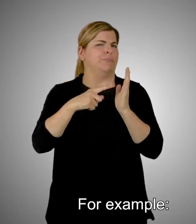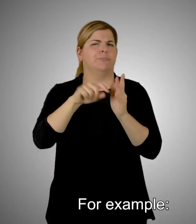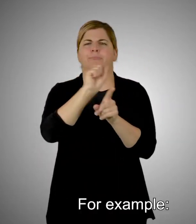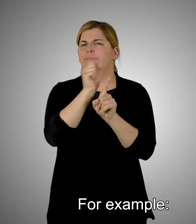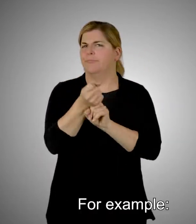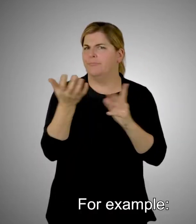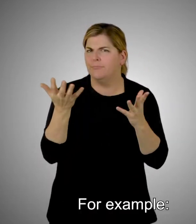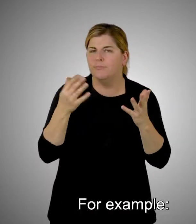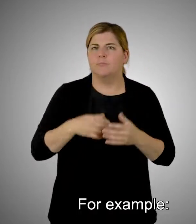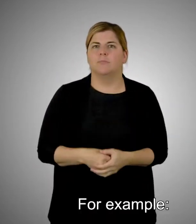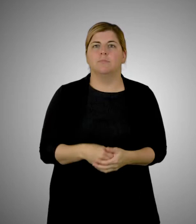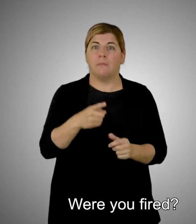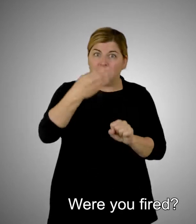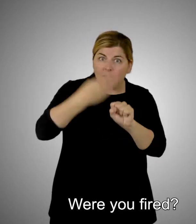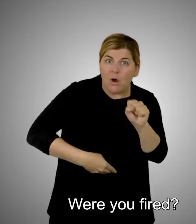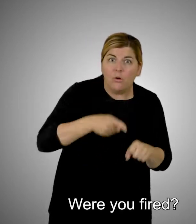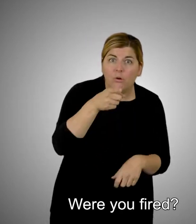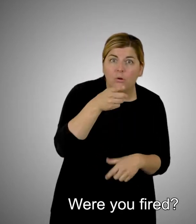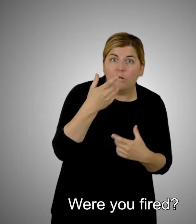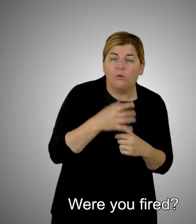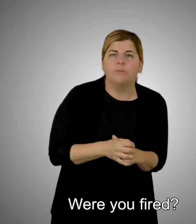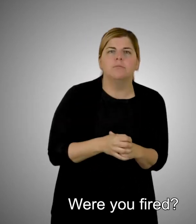For example: Were you fired?